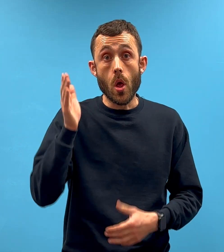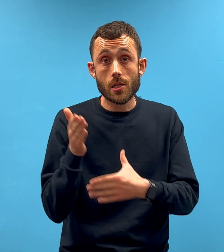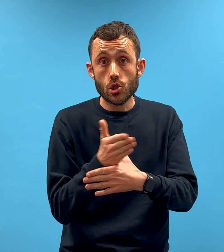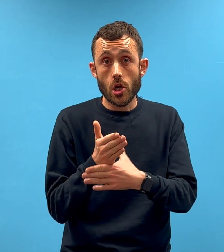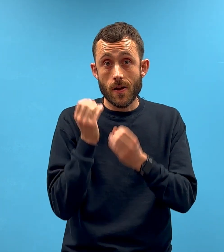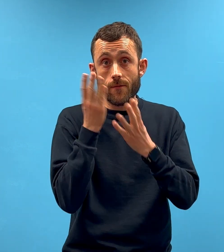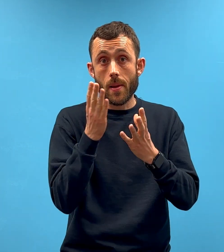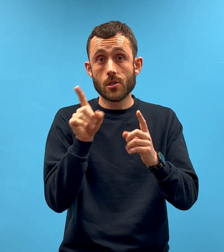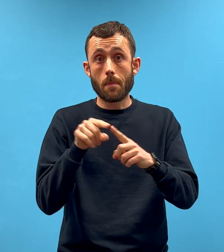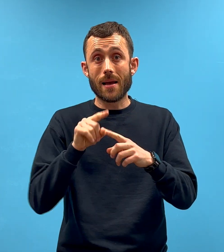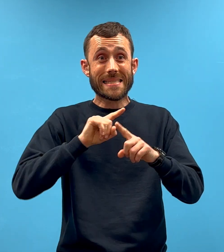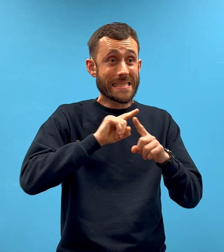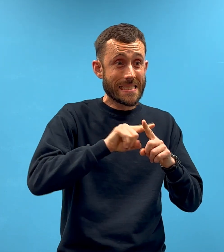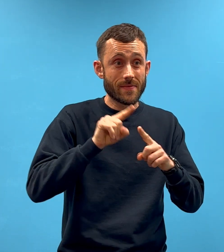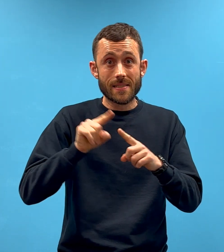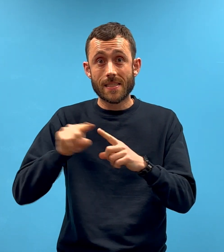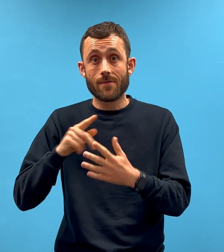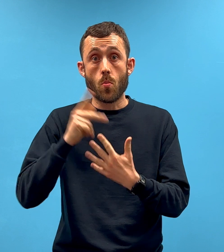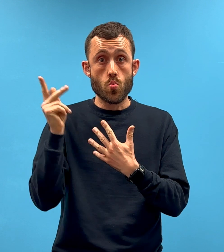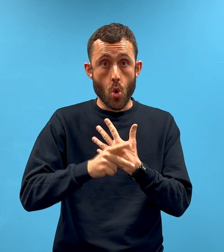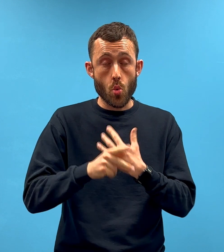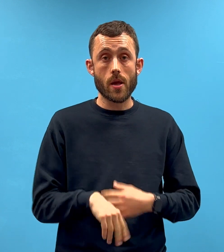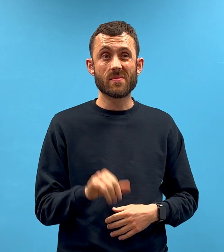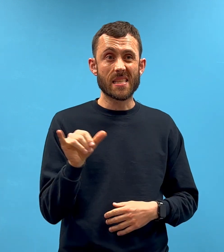We will share information about different programs such as